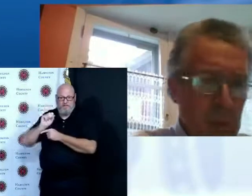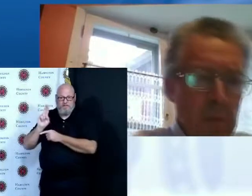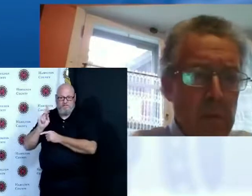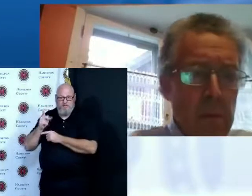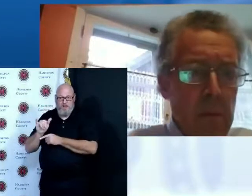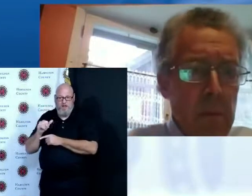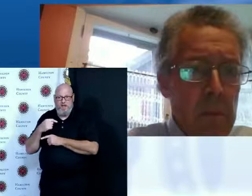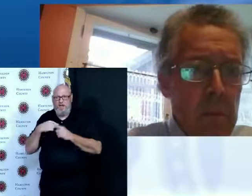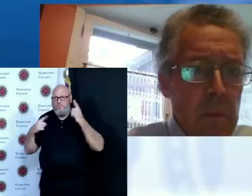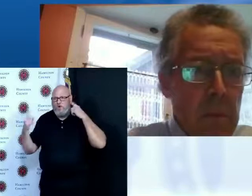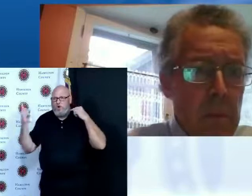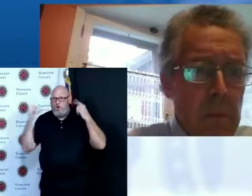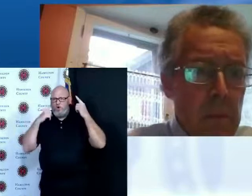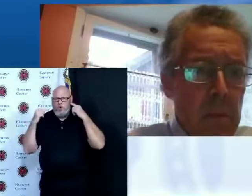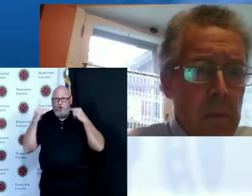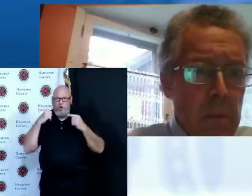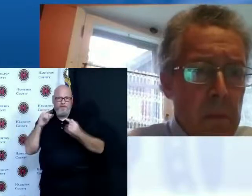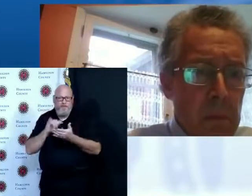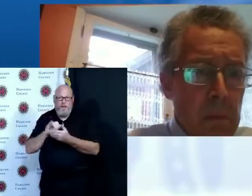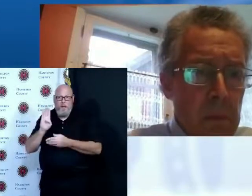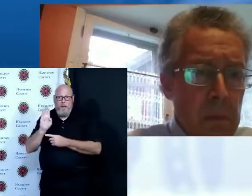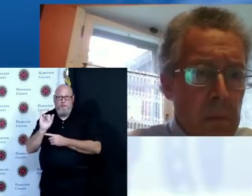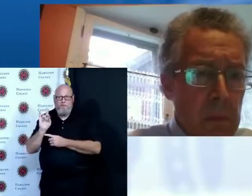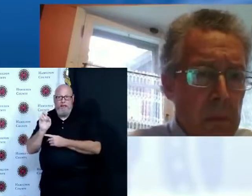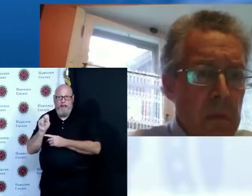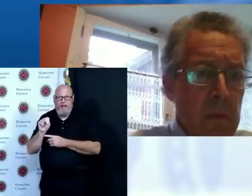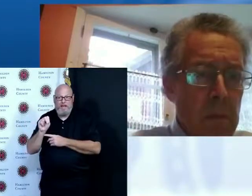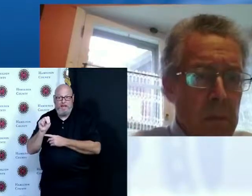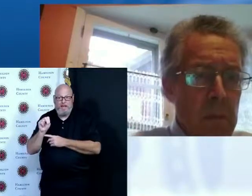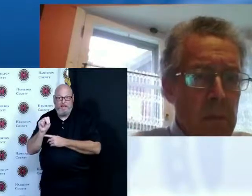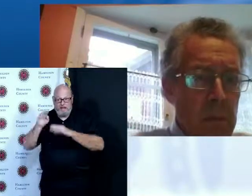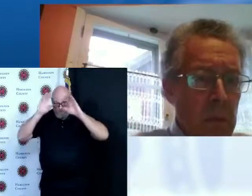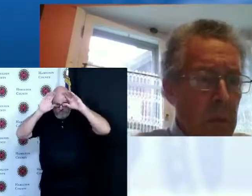doses we just haven't seen that yet but I'm going to let Greg expand on the question